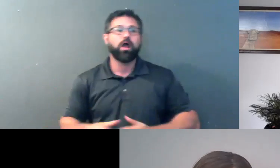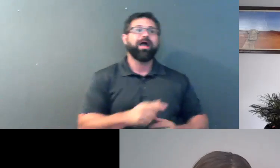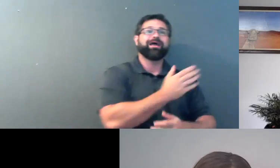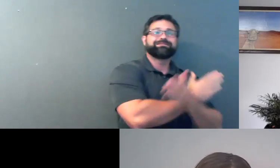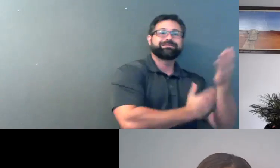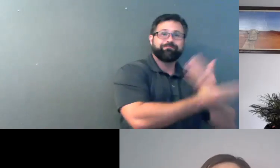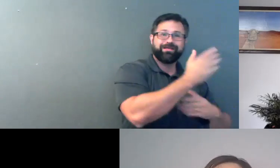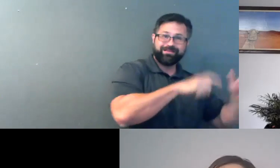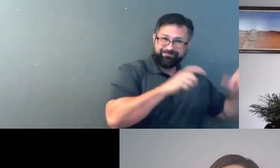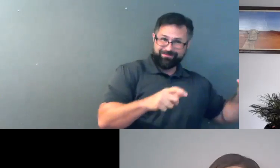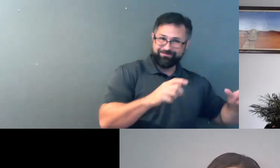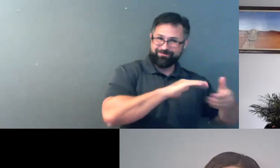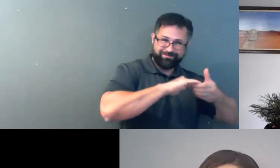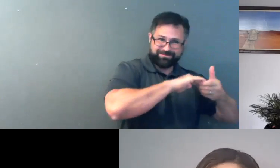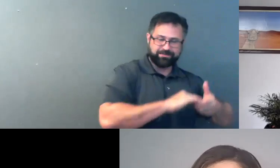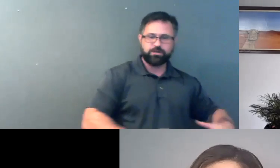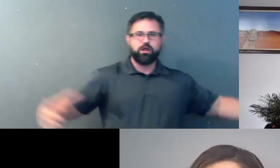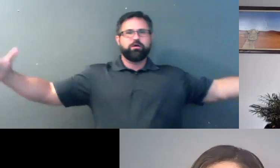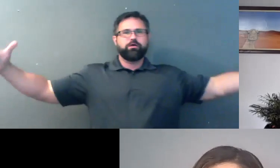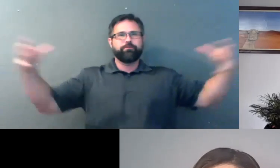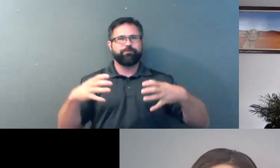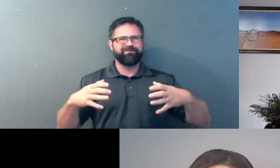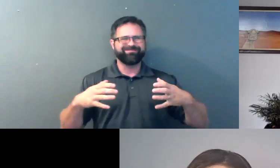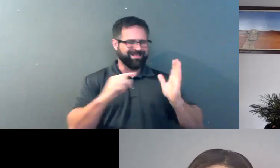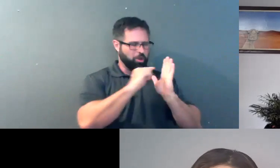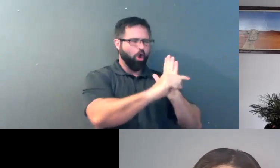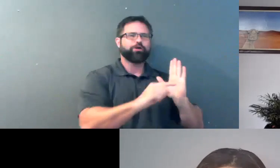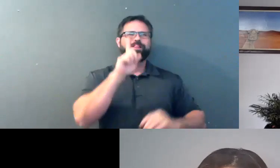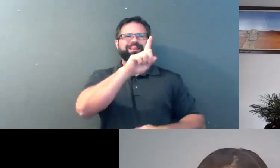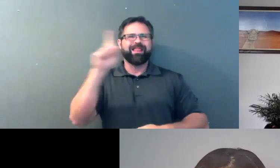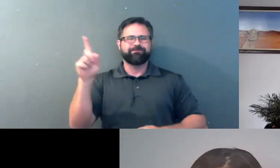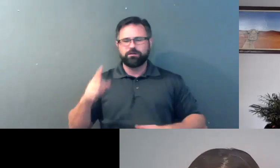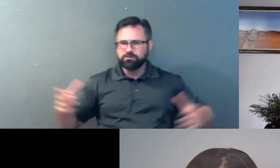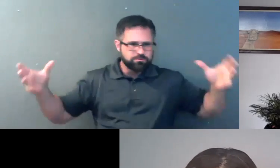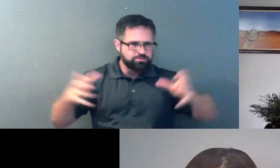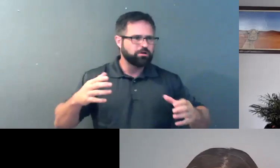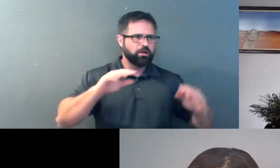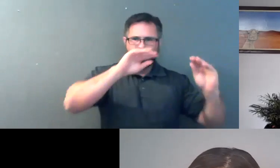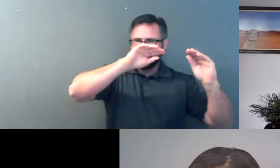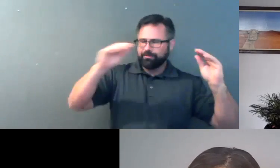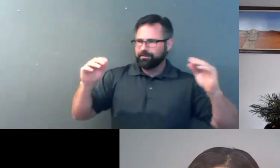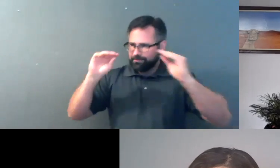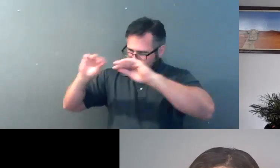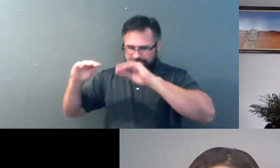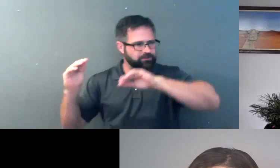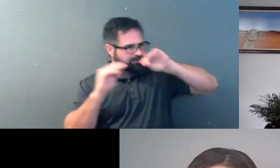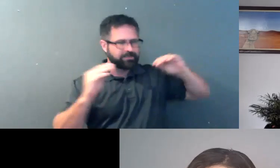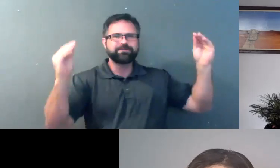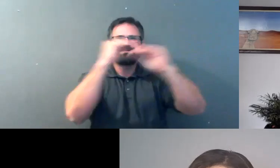activities these kind of barriers hopefully will be decreased because when they when people start